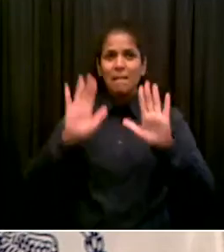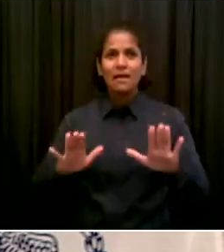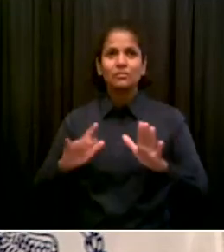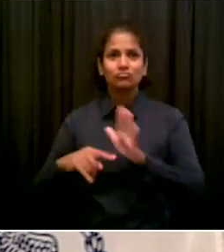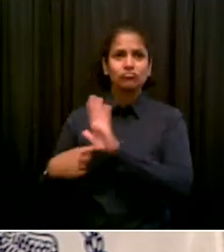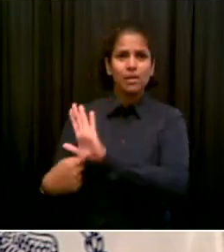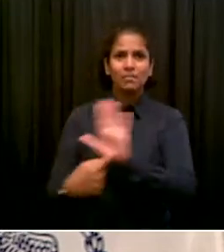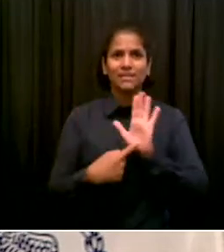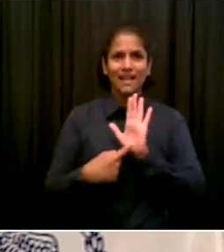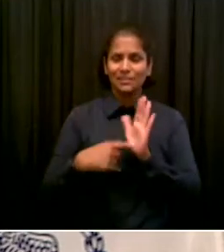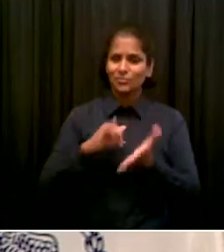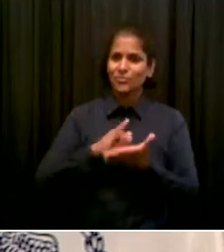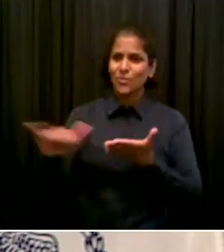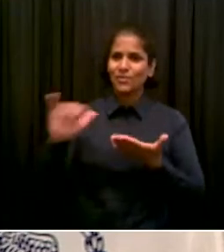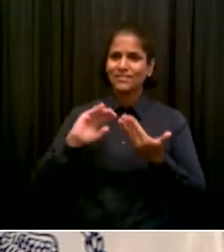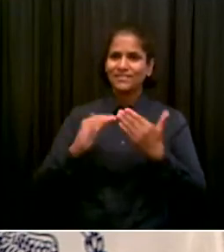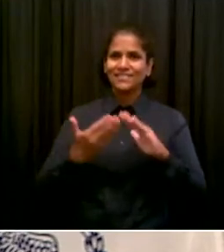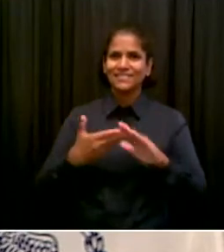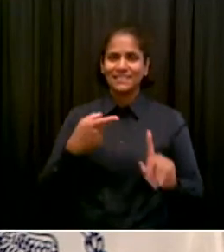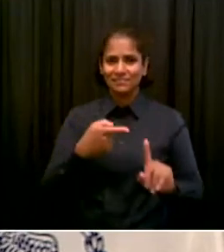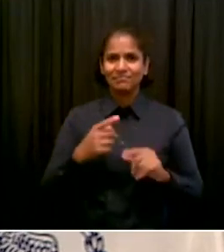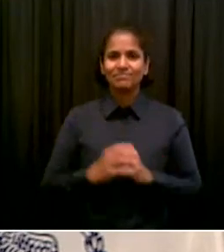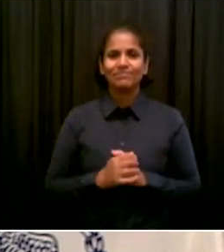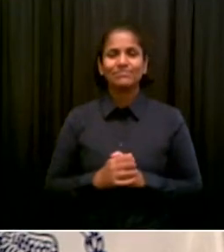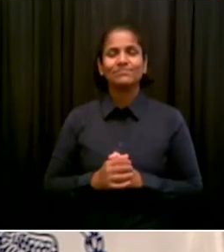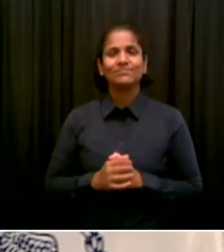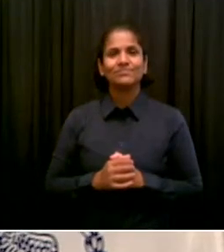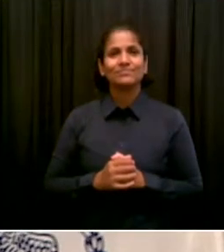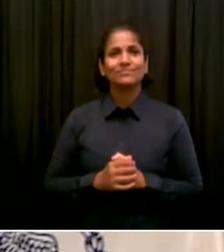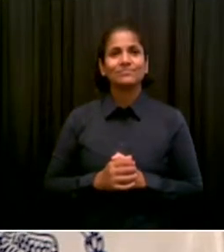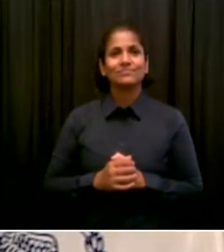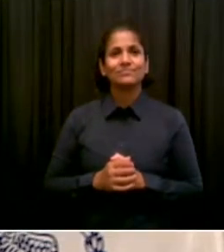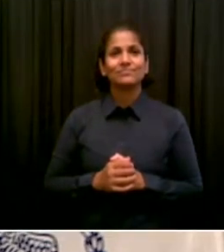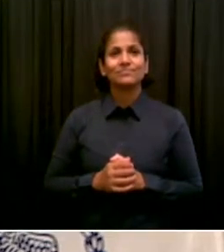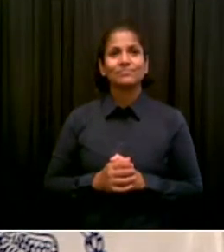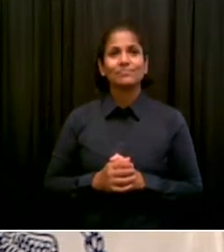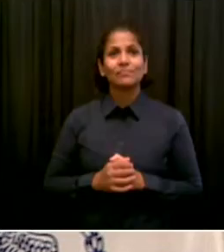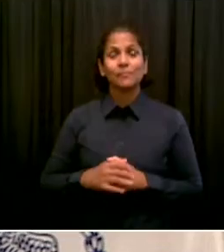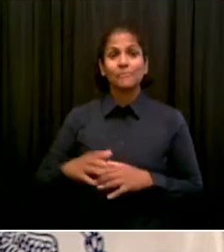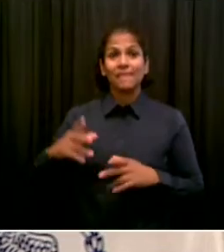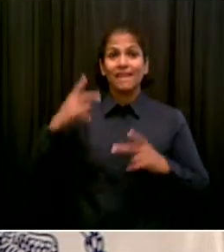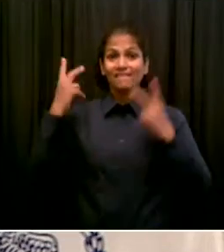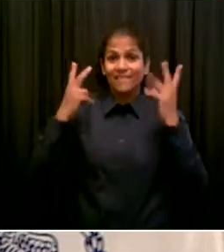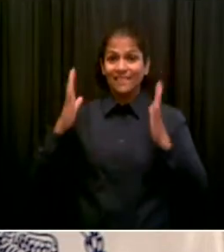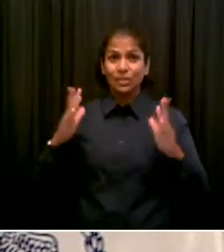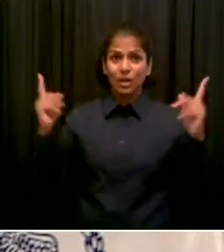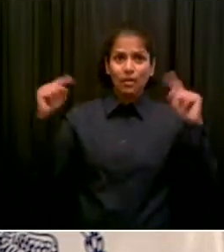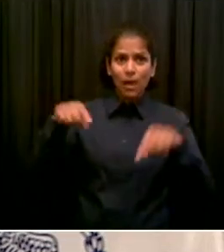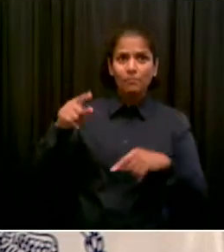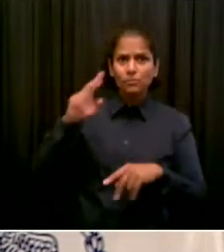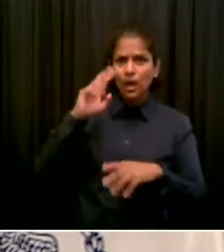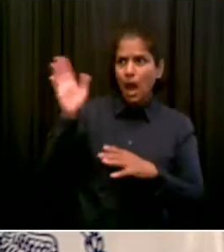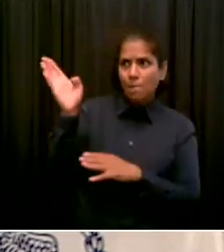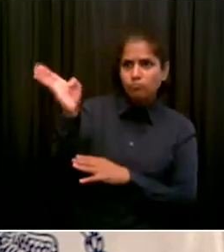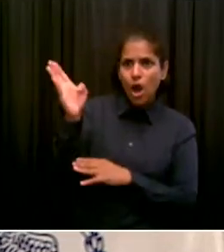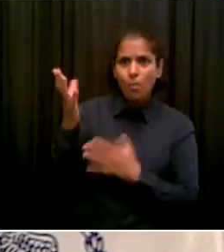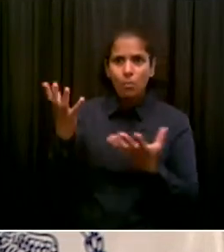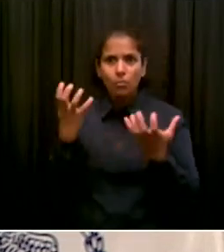AMAZING WORK IN REPREESNTING ALL F OTHE CITY IN THE PROCESS. SHOUT OUT TO DREW.